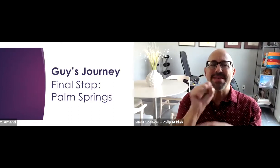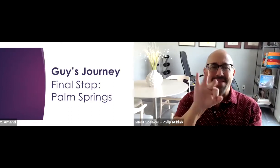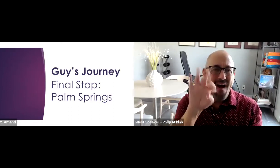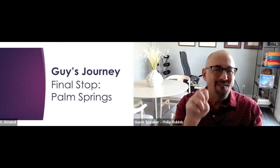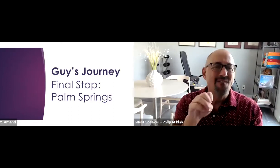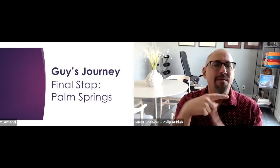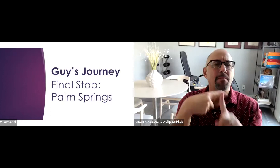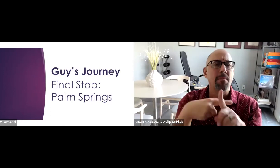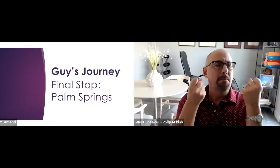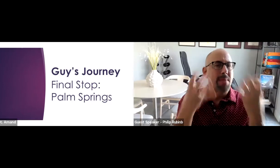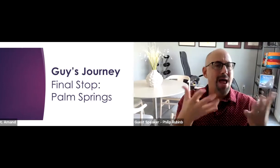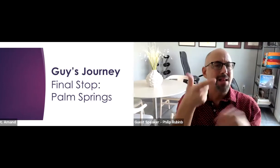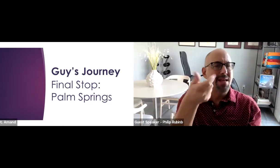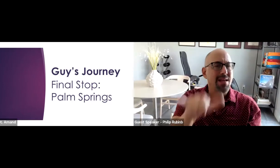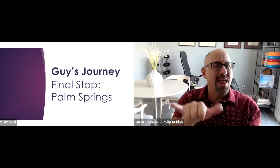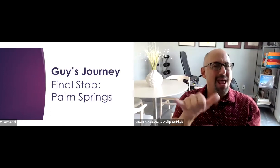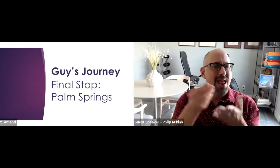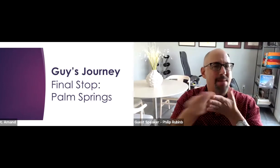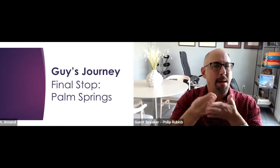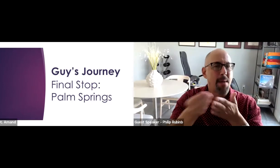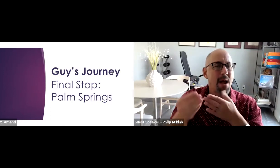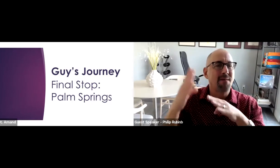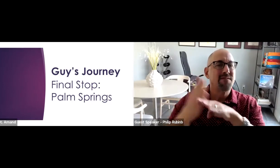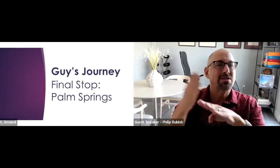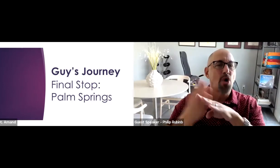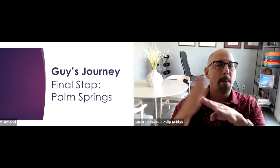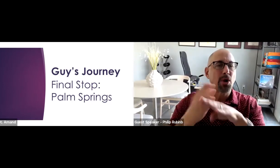They thought that was the best area for him